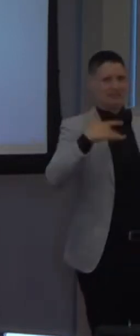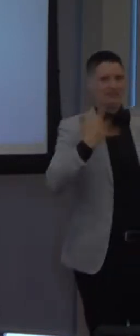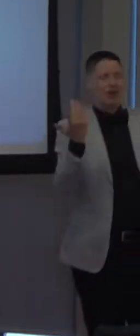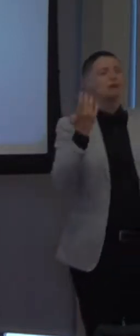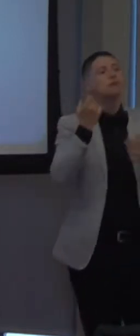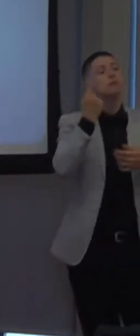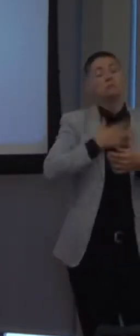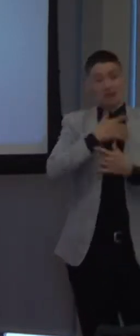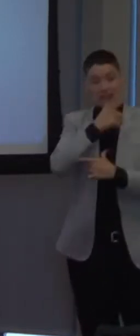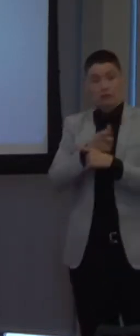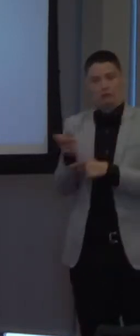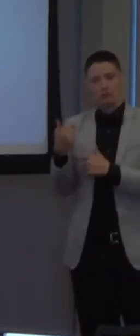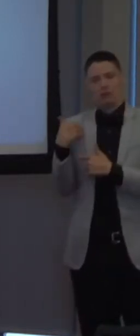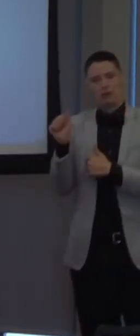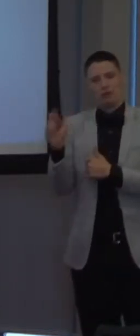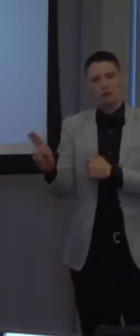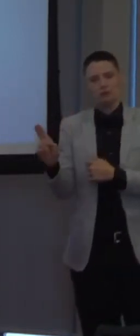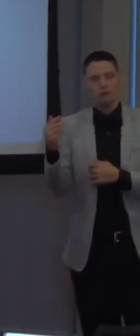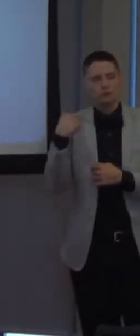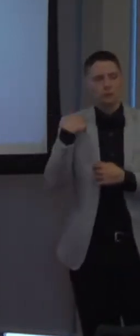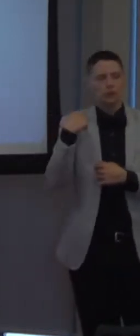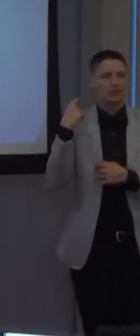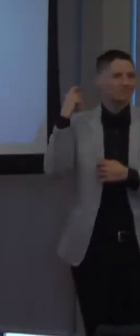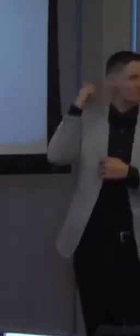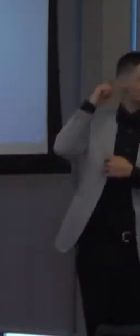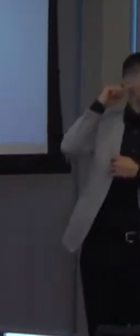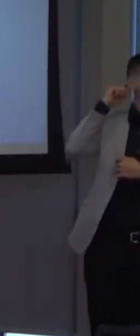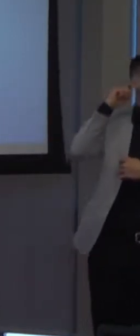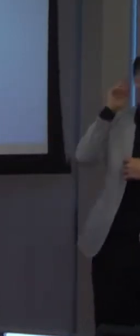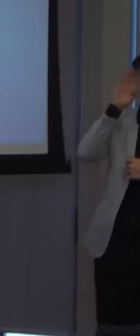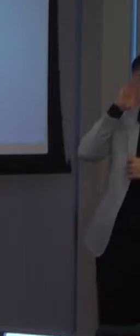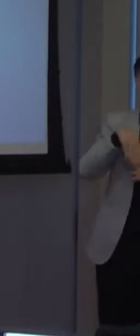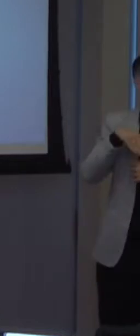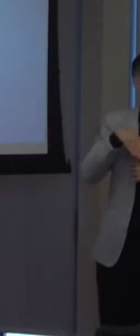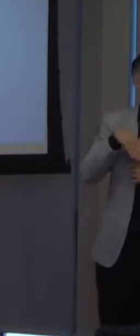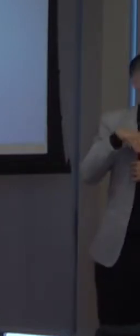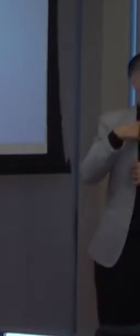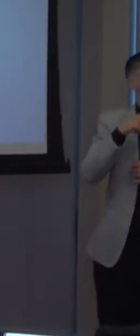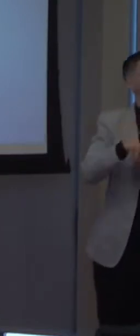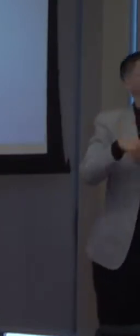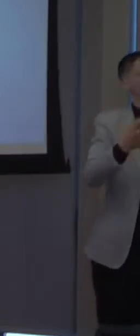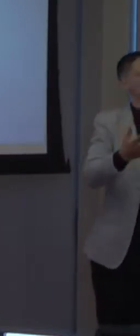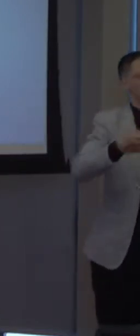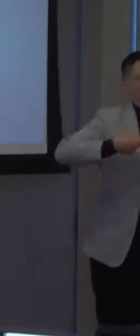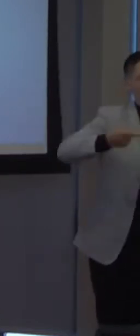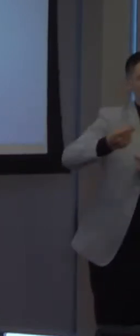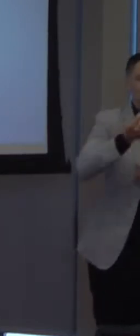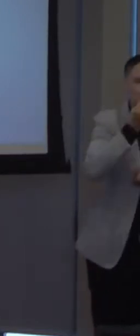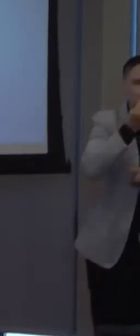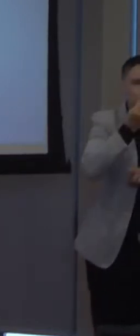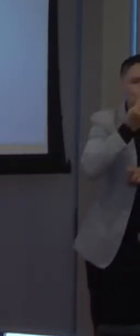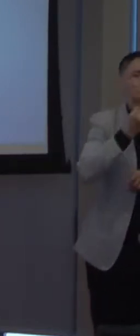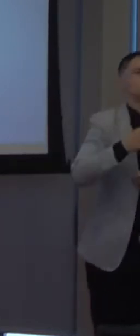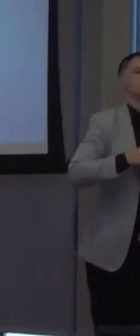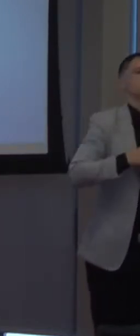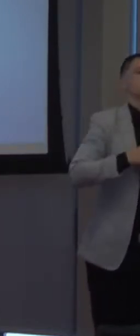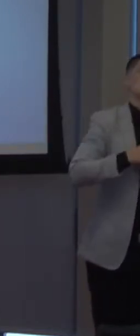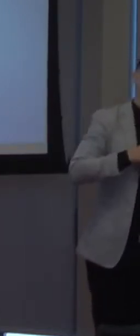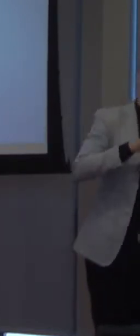I knew, kind of providing specialty foods, it averages, you know, I think $10,000 more